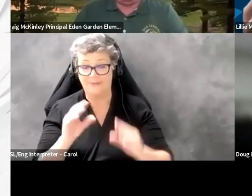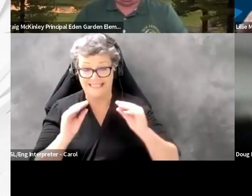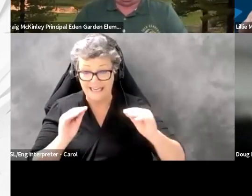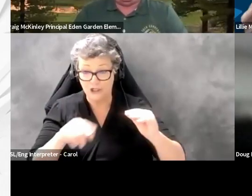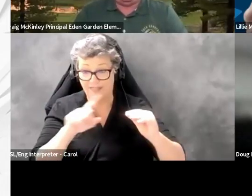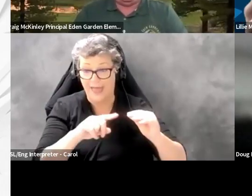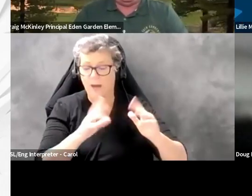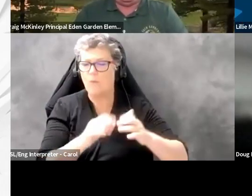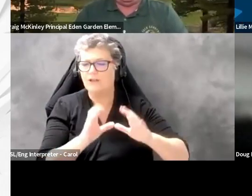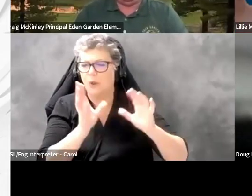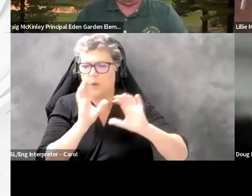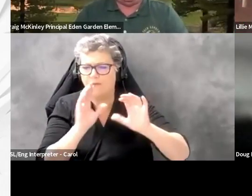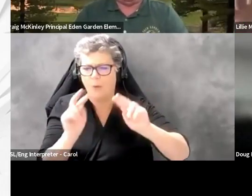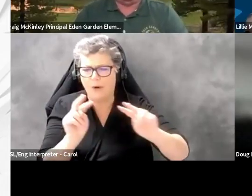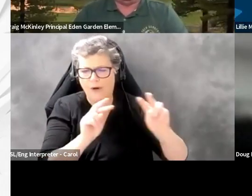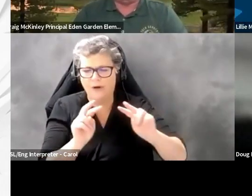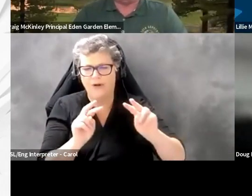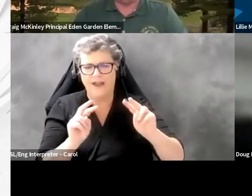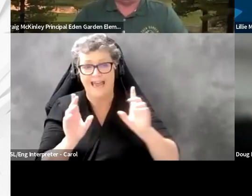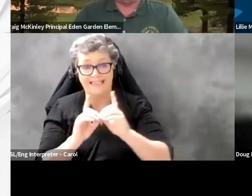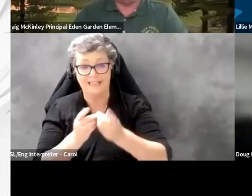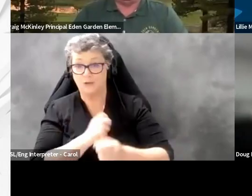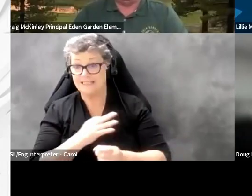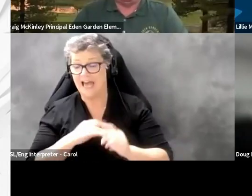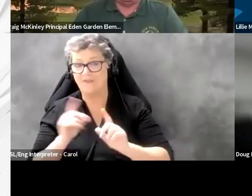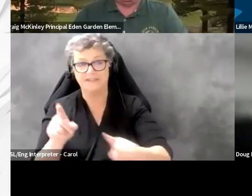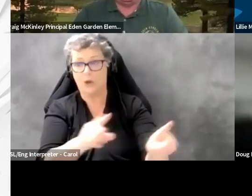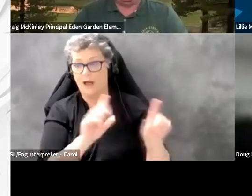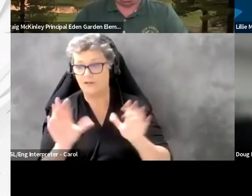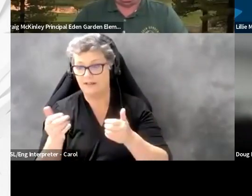to look for and and district staff to as they go out into these classrooms. I think that'd